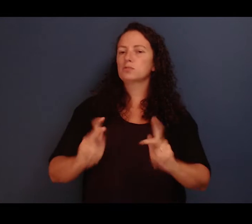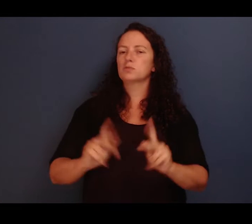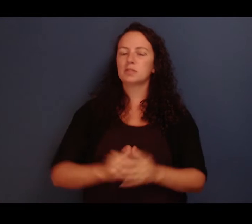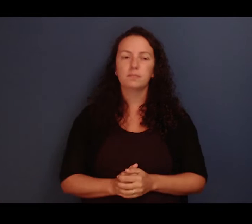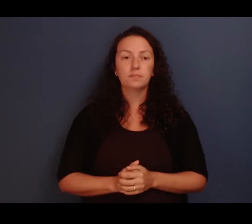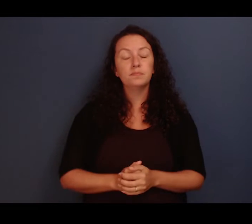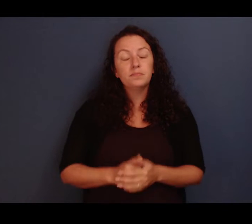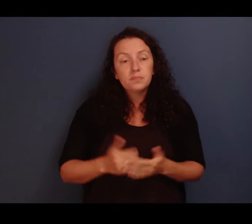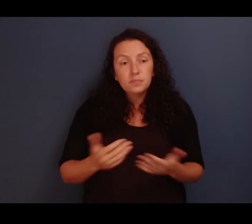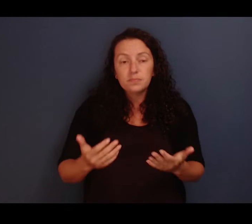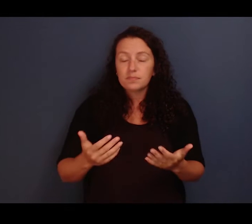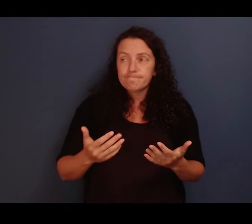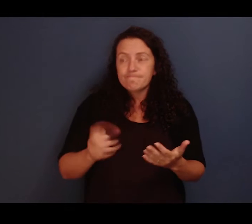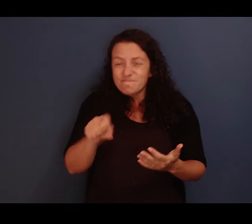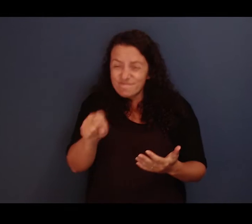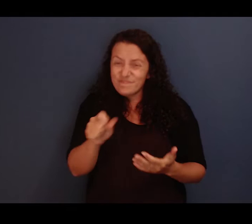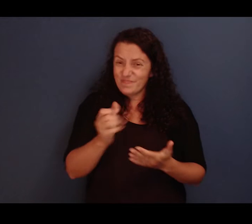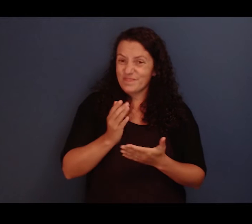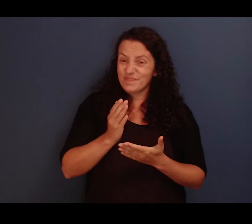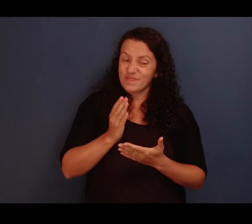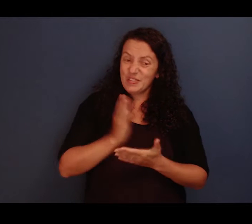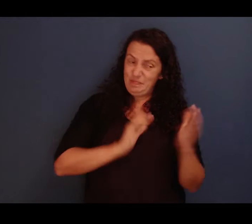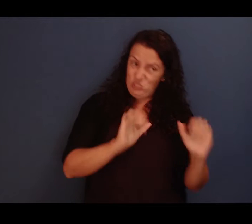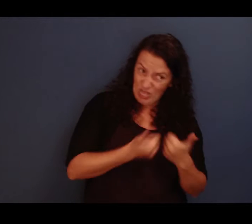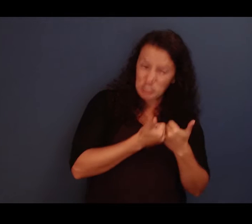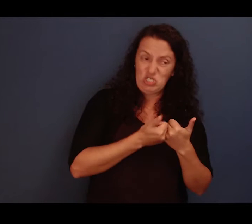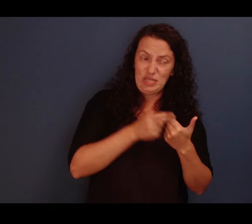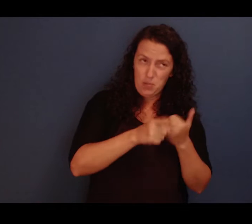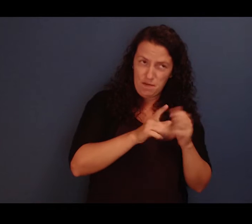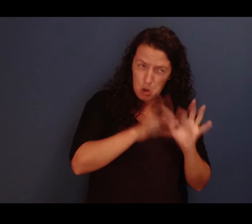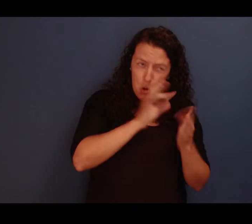As with any critical time, there have been some hard-won discoveries. We have learned